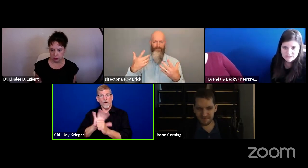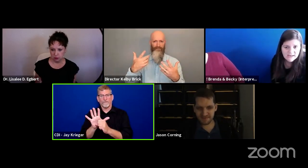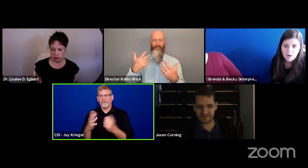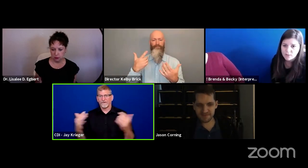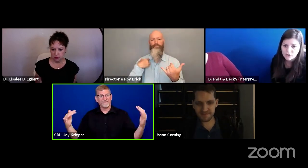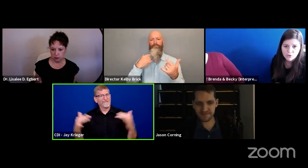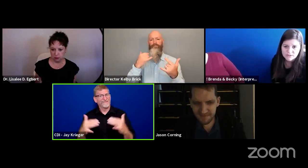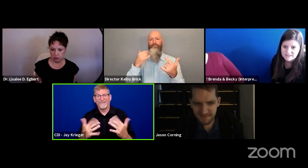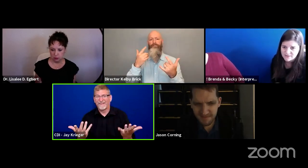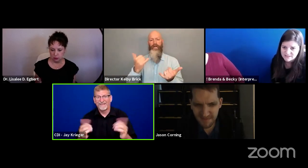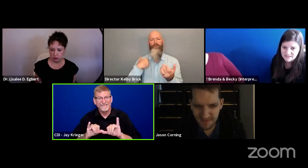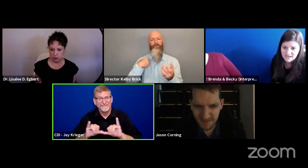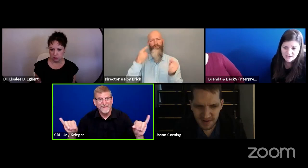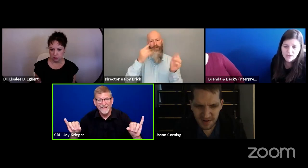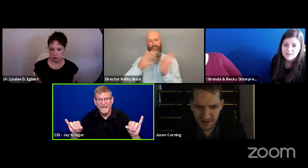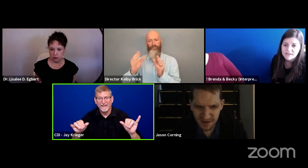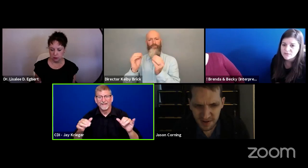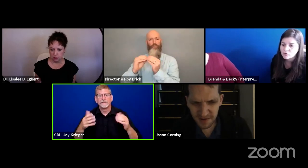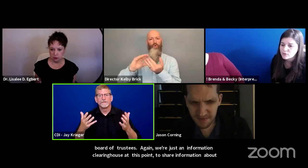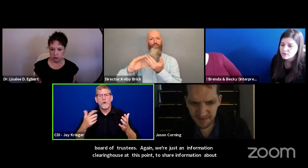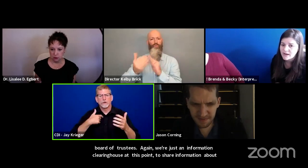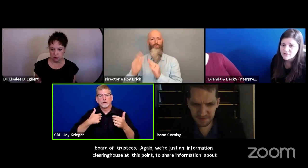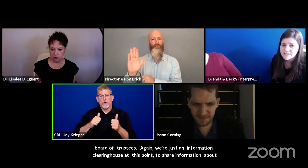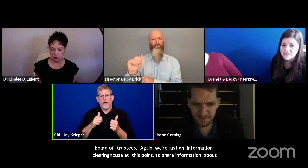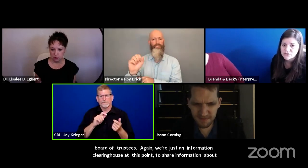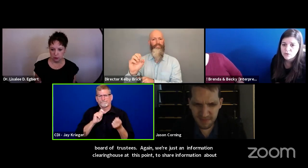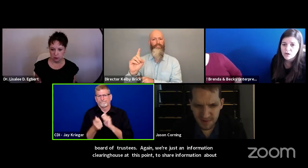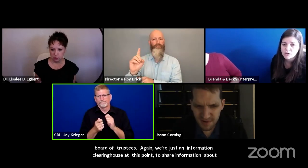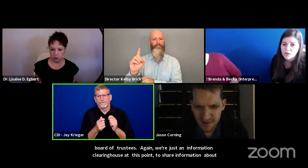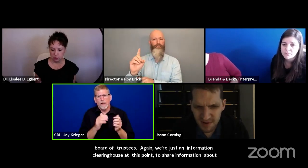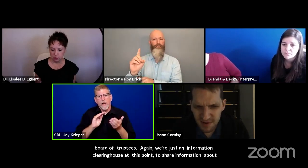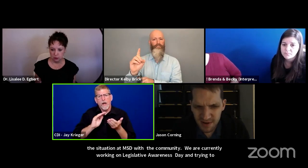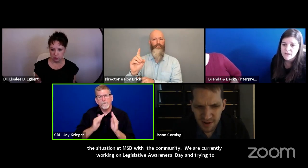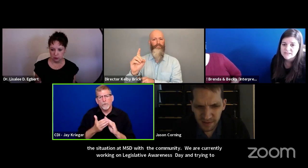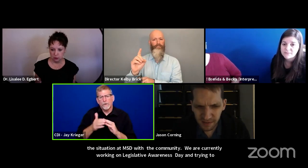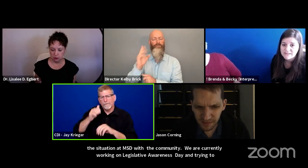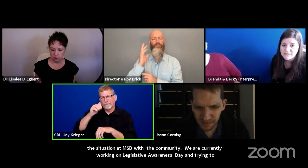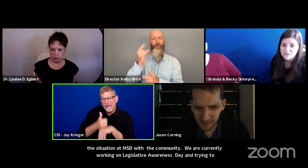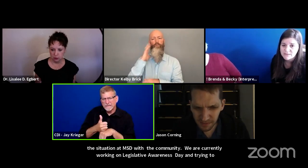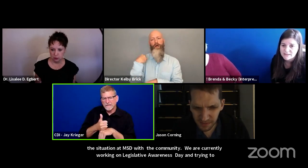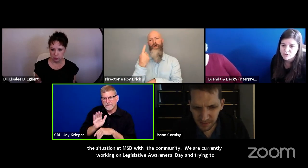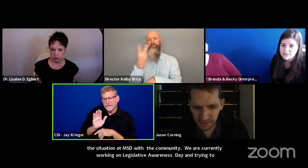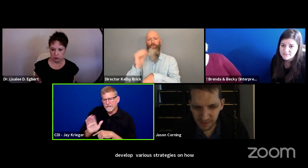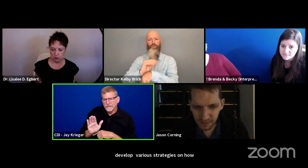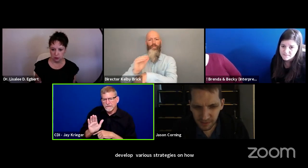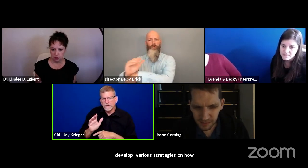on how we can host this event again. Because of coronavirus, it's no longer possible to meet in person.